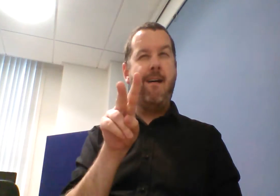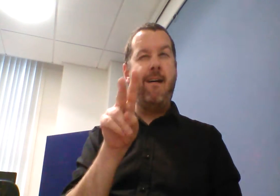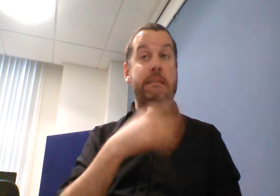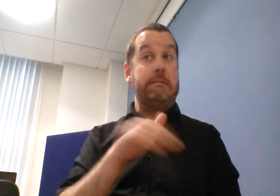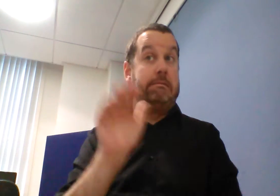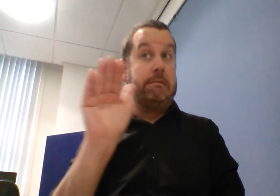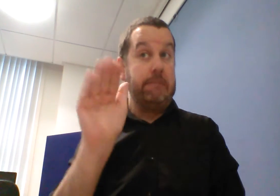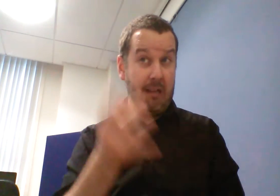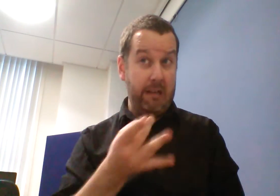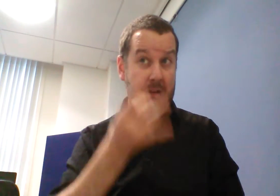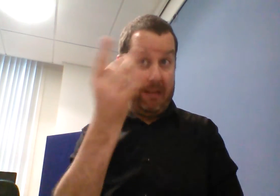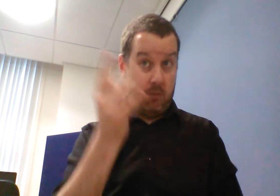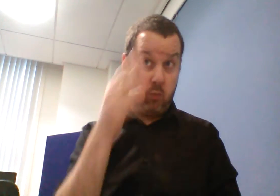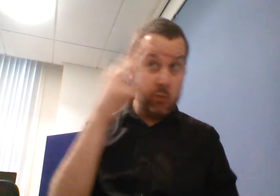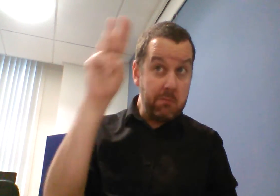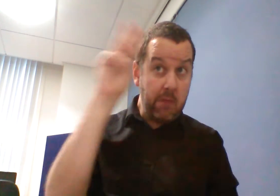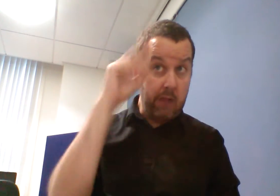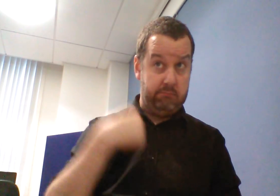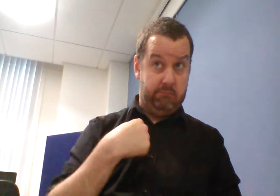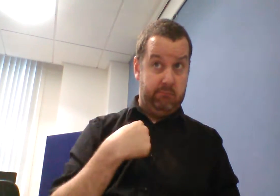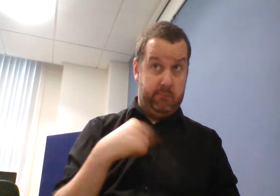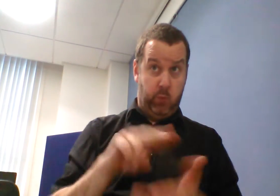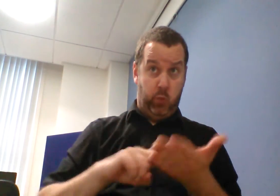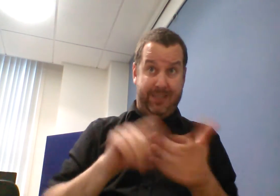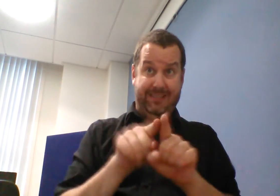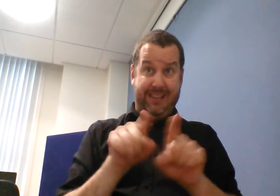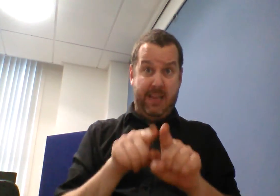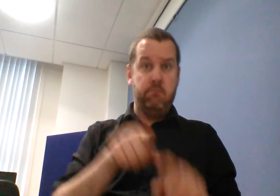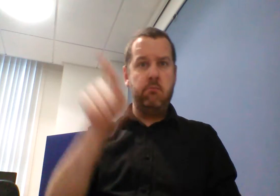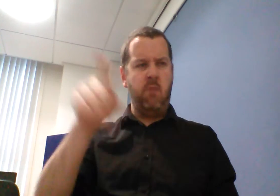So I asked him if he wouldn't mind if I used that method sometime.